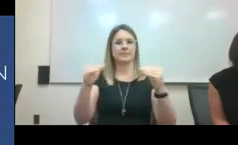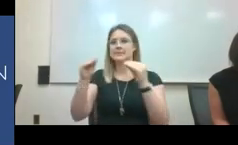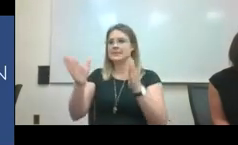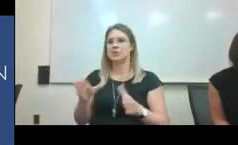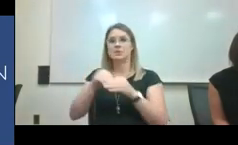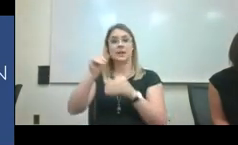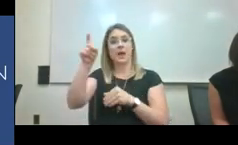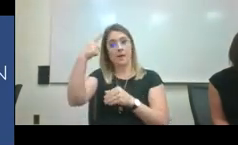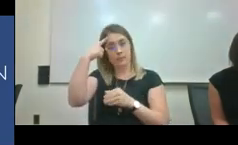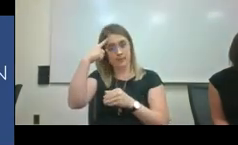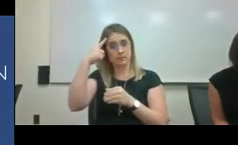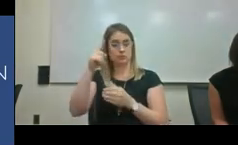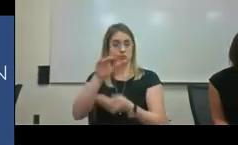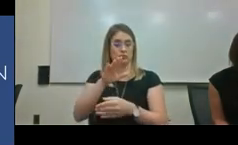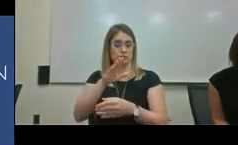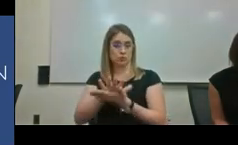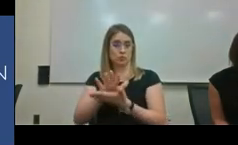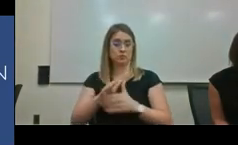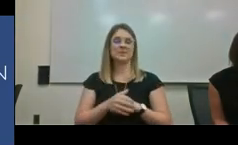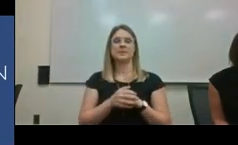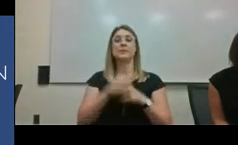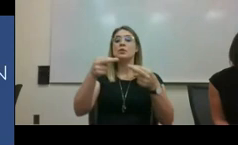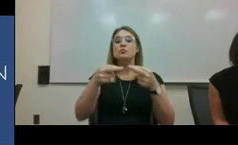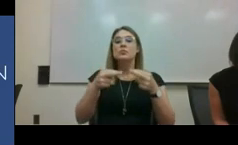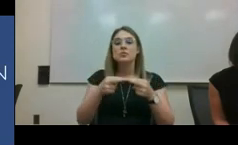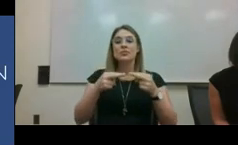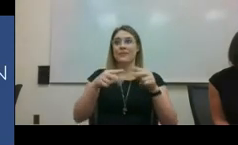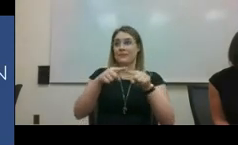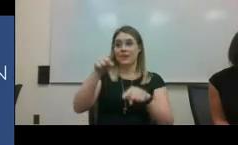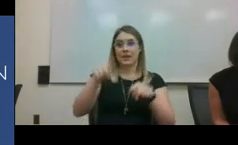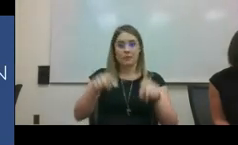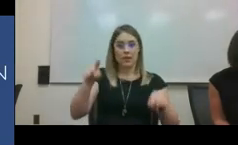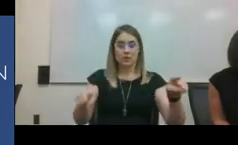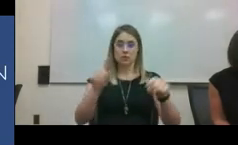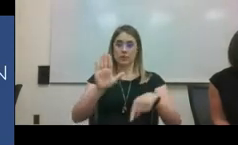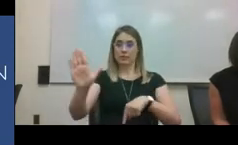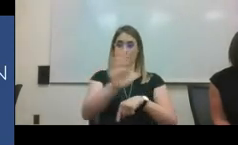The regional variations on the sign language was really a big consideration for us